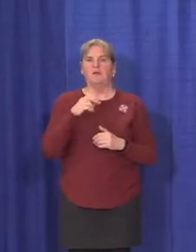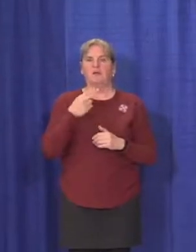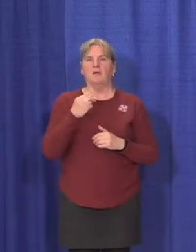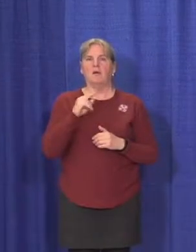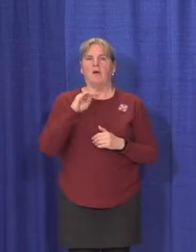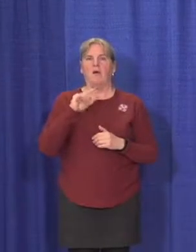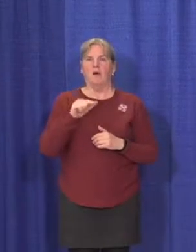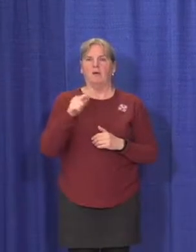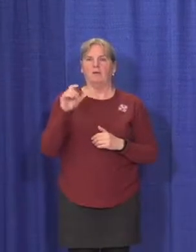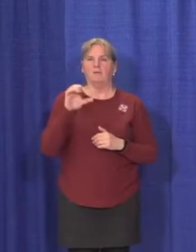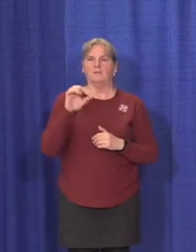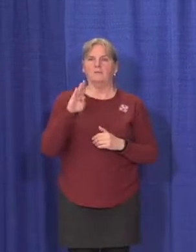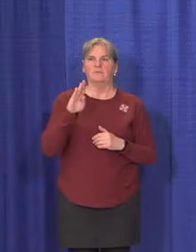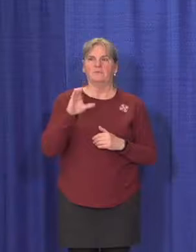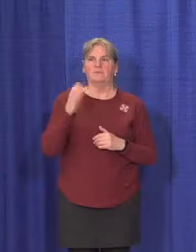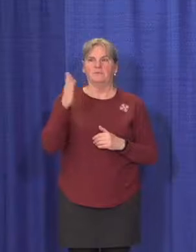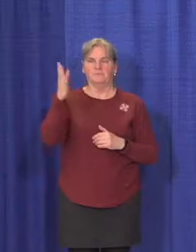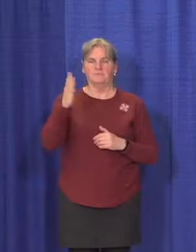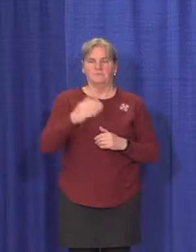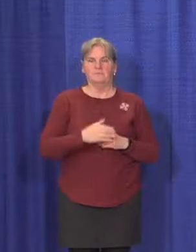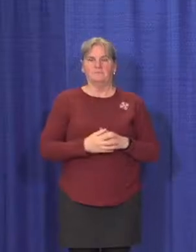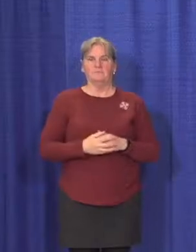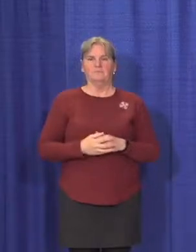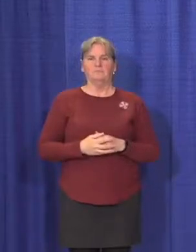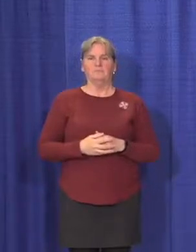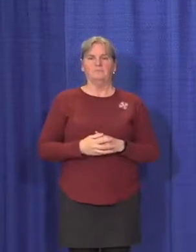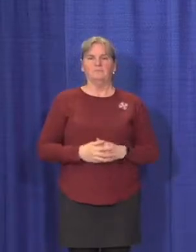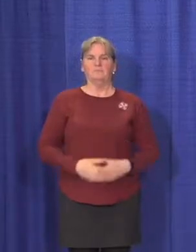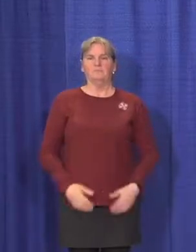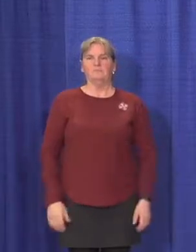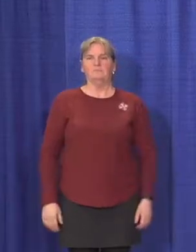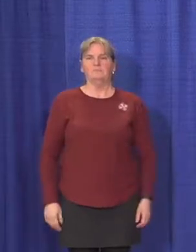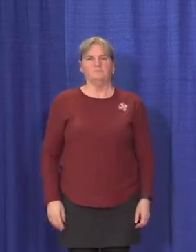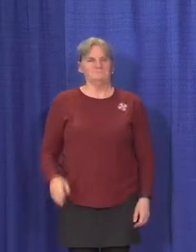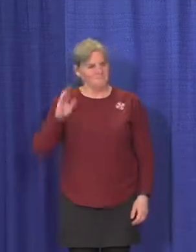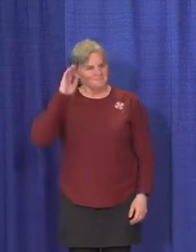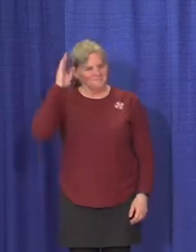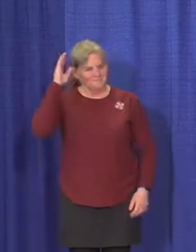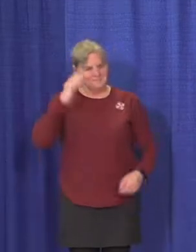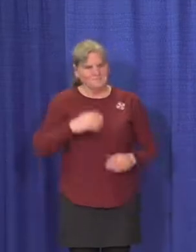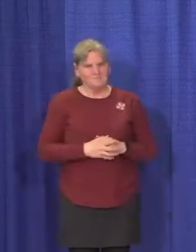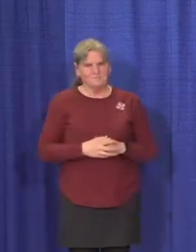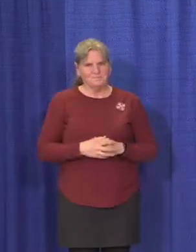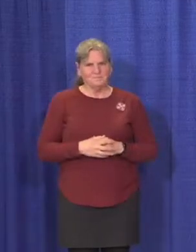start with Jackie from CBC.